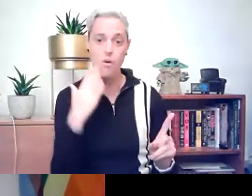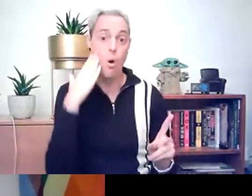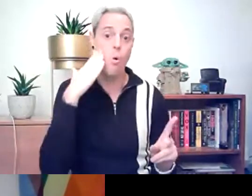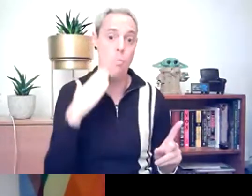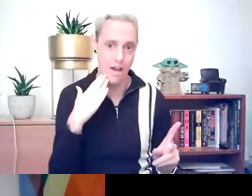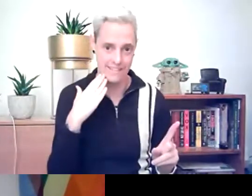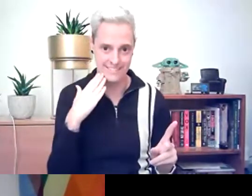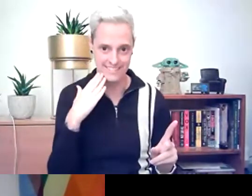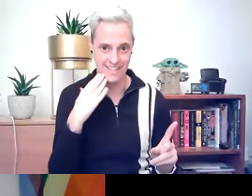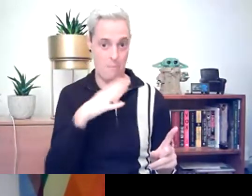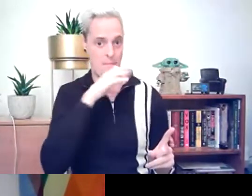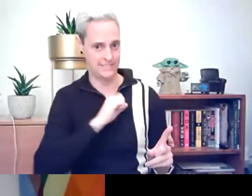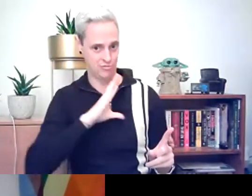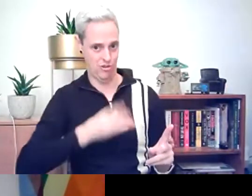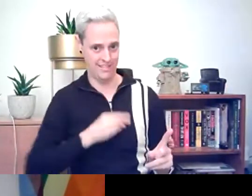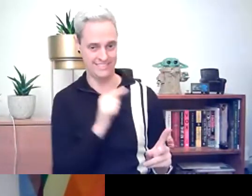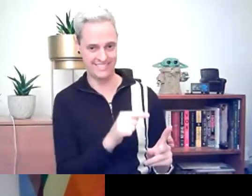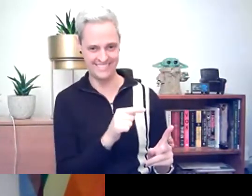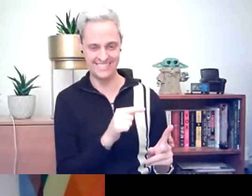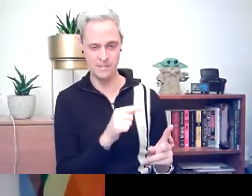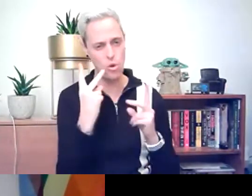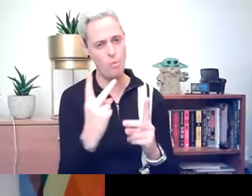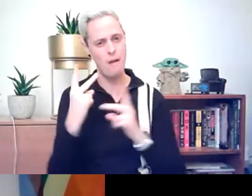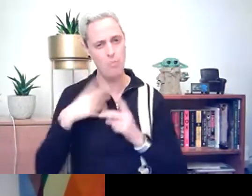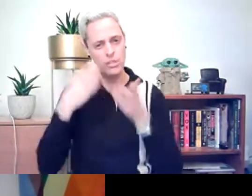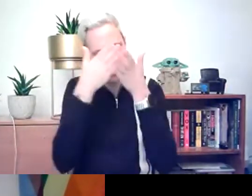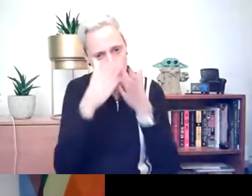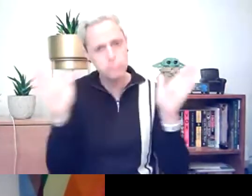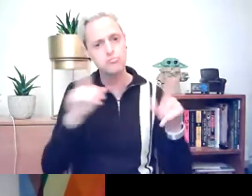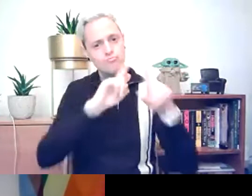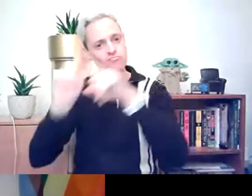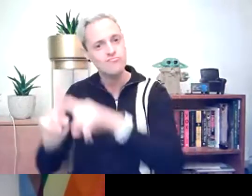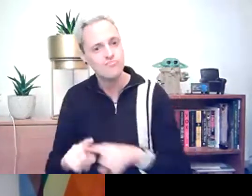of a like data themed I love data, like I said, which is probably should have been.